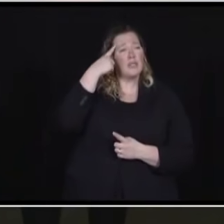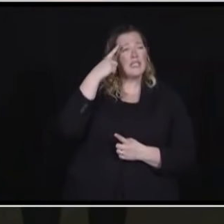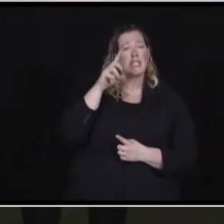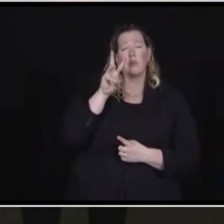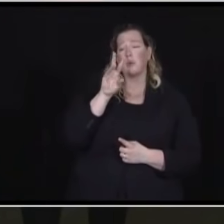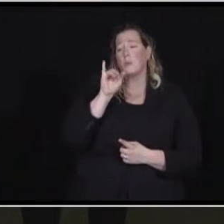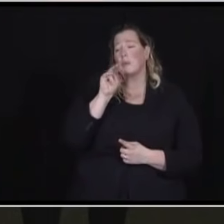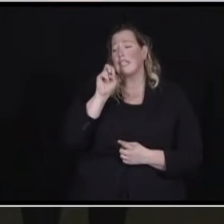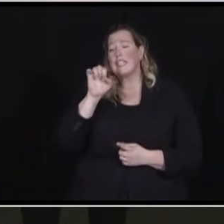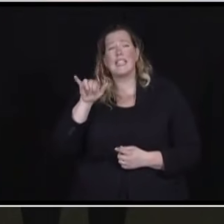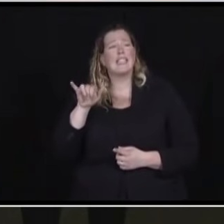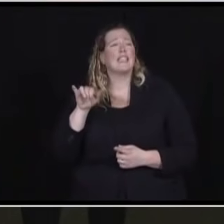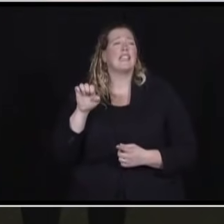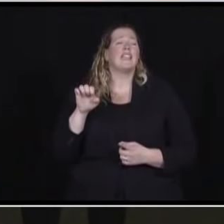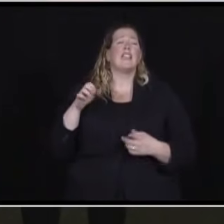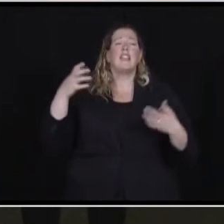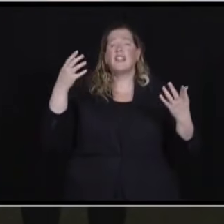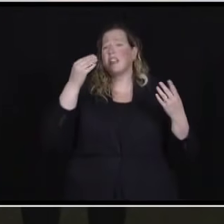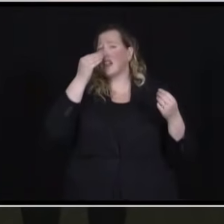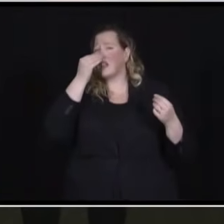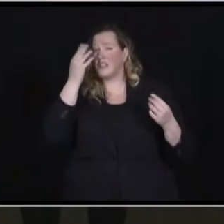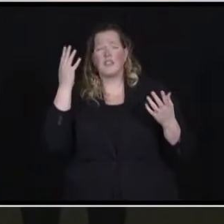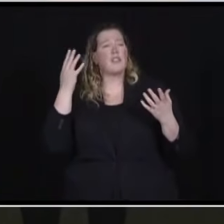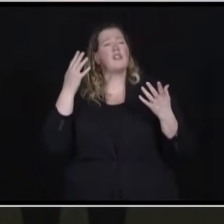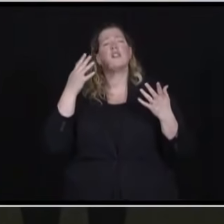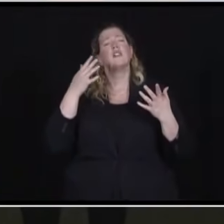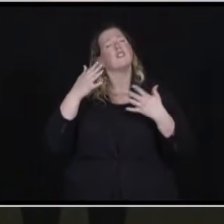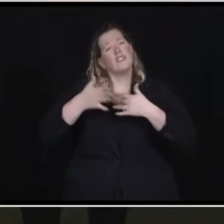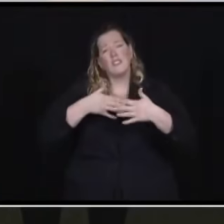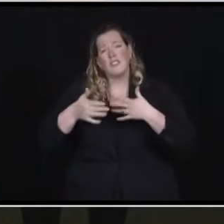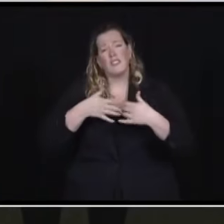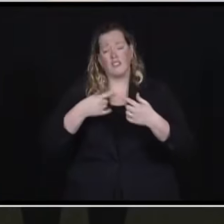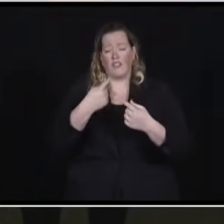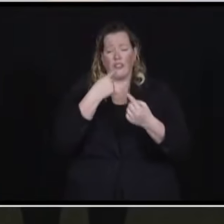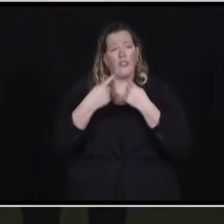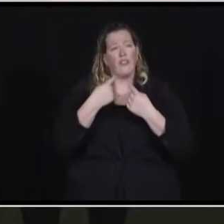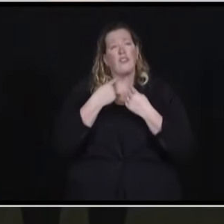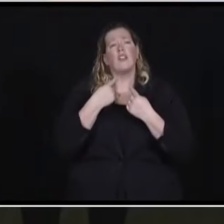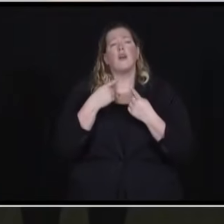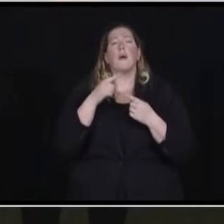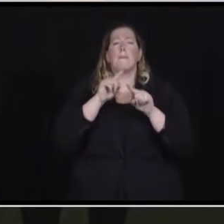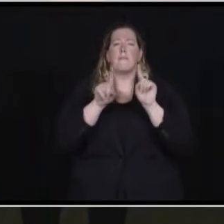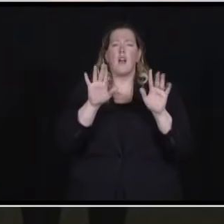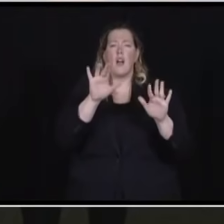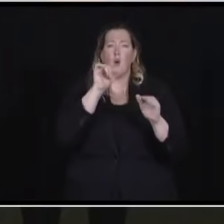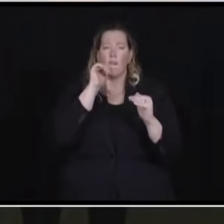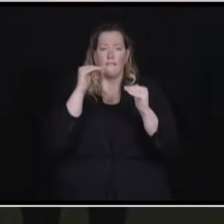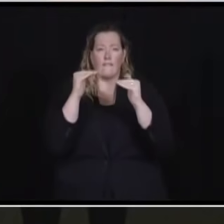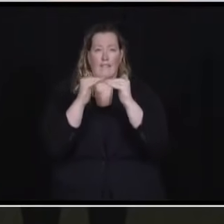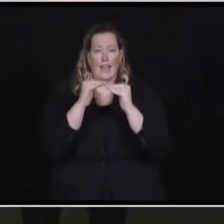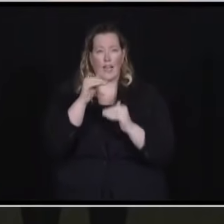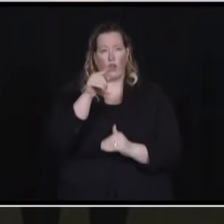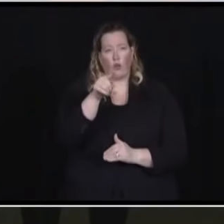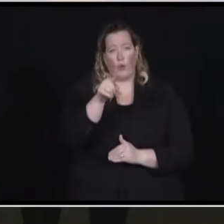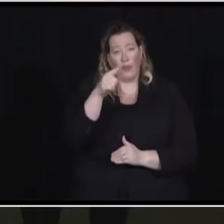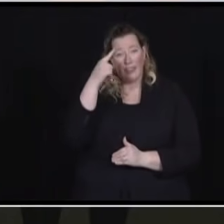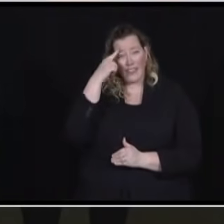I wouldn't care if it was Kathleen Wynne or mandatory or any other politician, this is totally unacceptable that my neighbours are